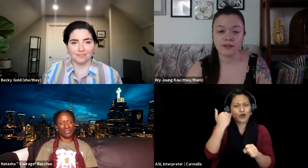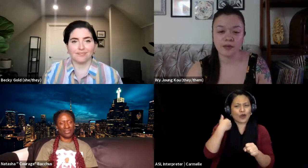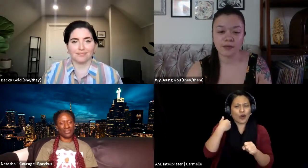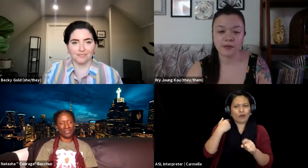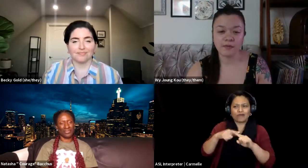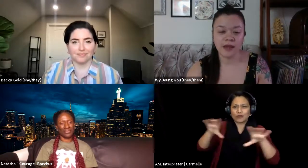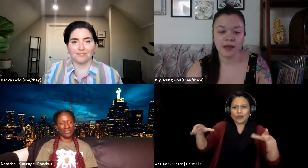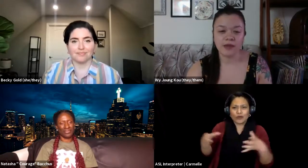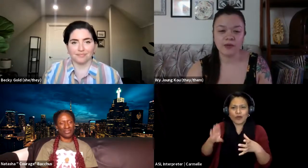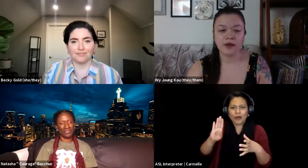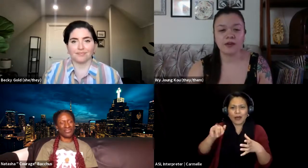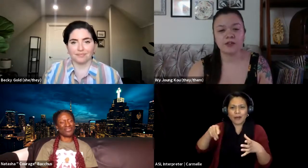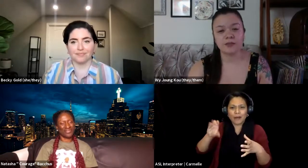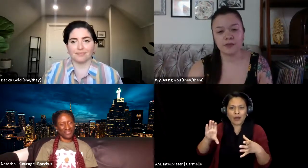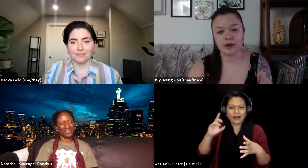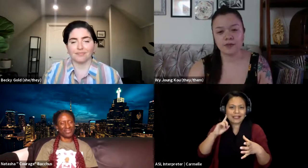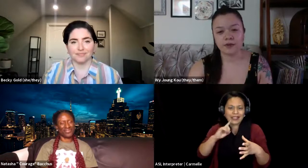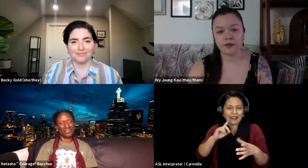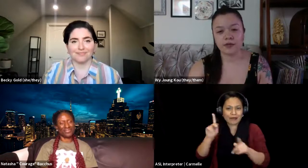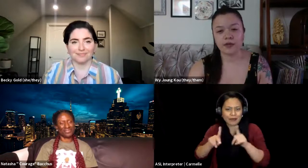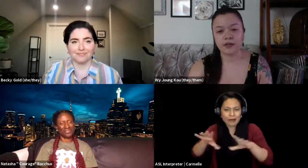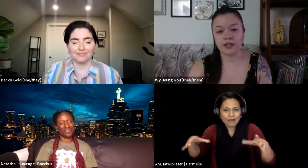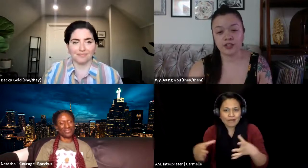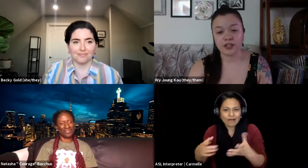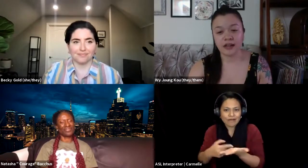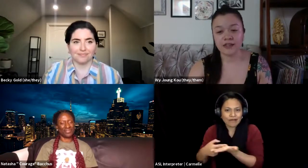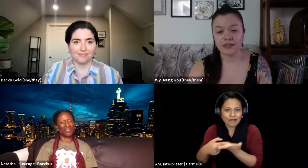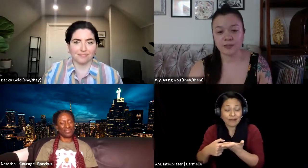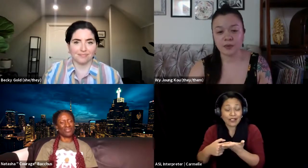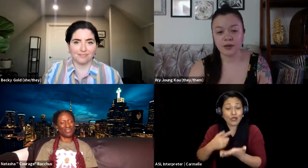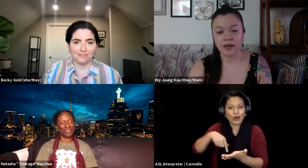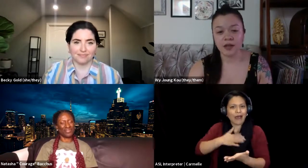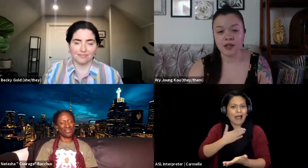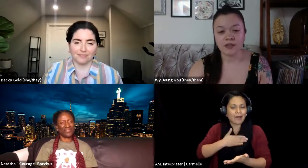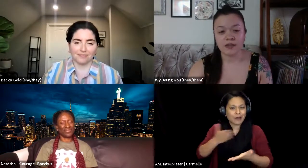people and we are honored to be able to offer coordination and access support so that this